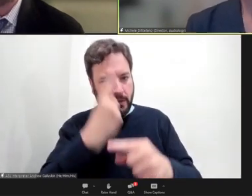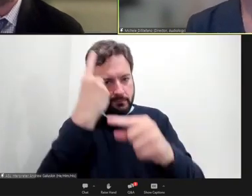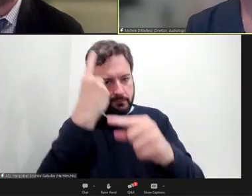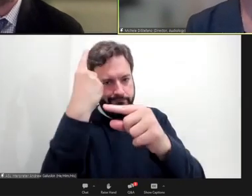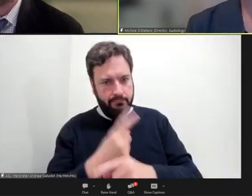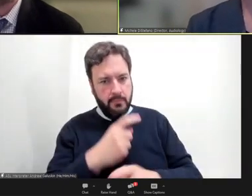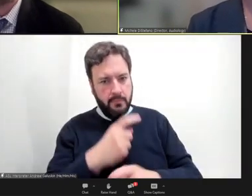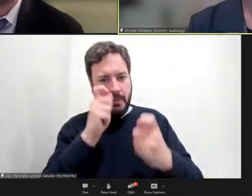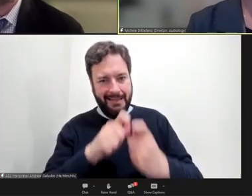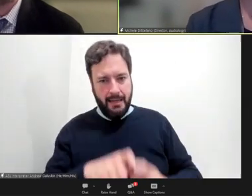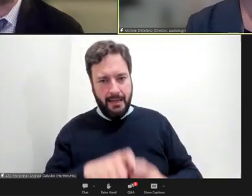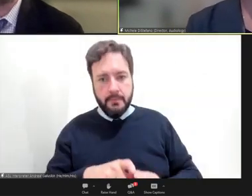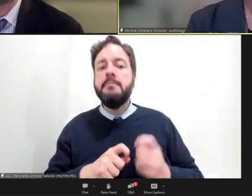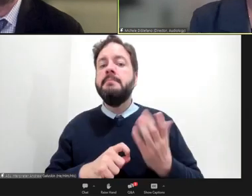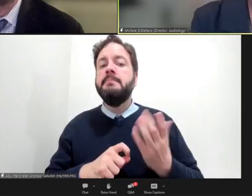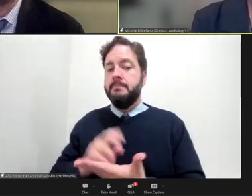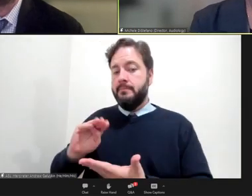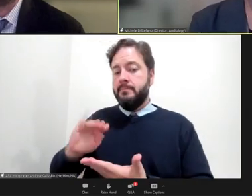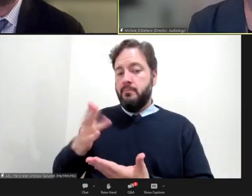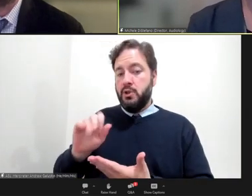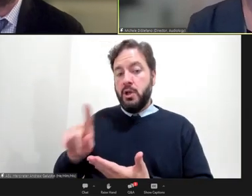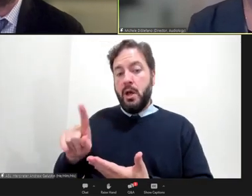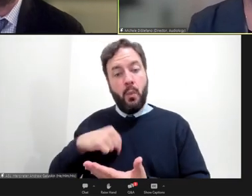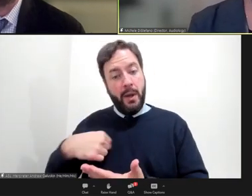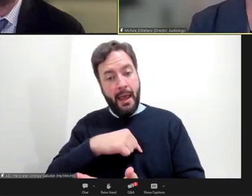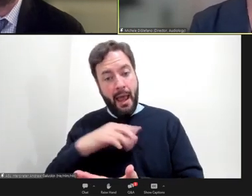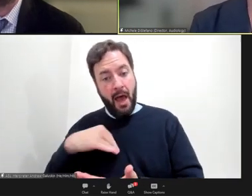So we have another question. Have you ever heard of hearing loss caused